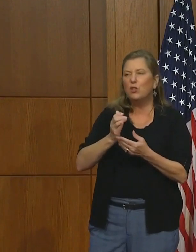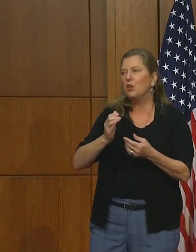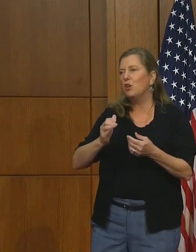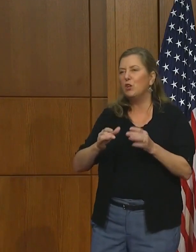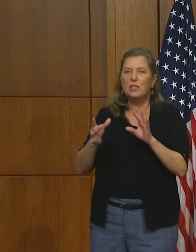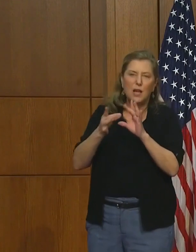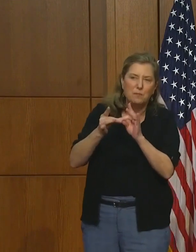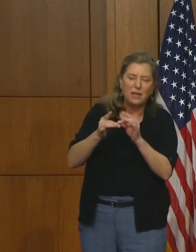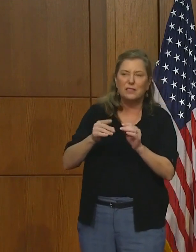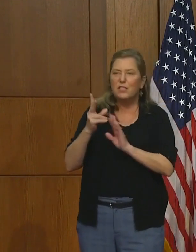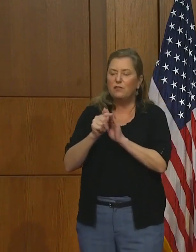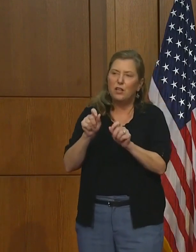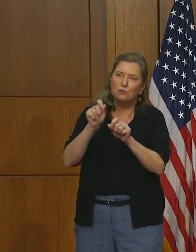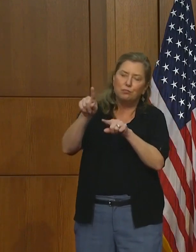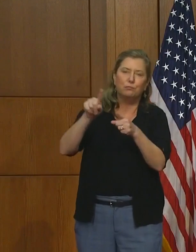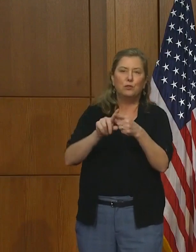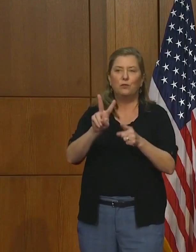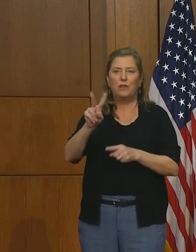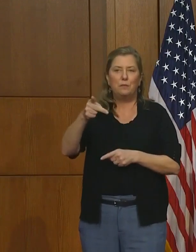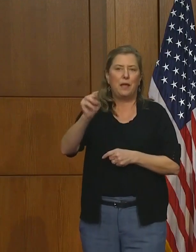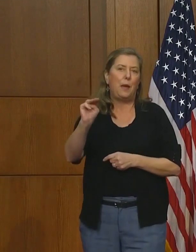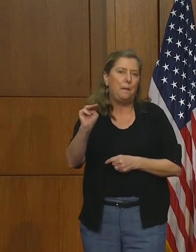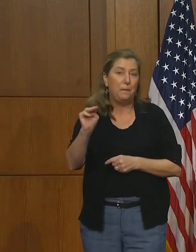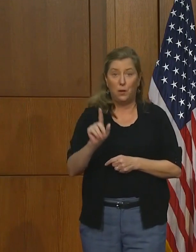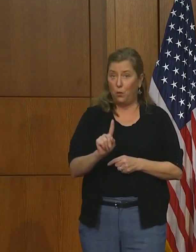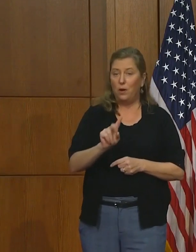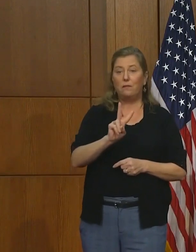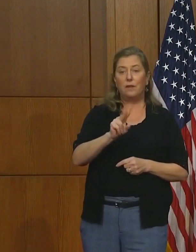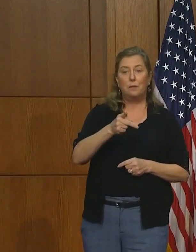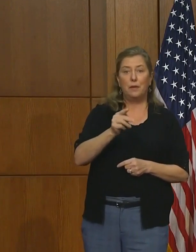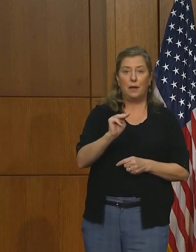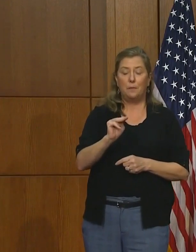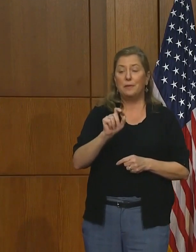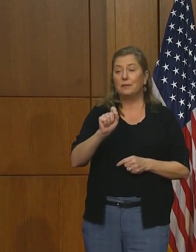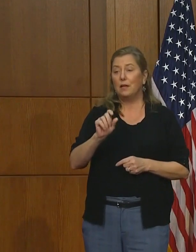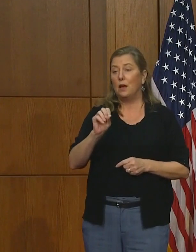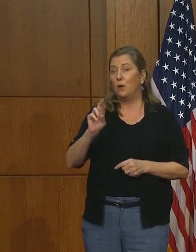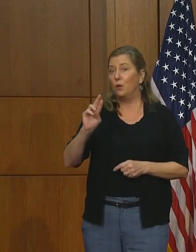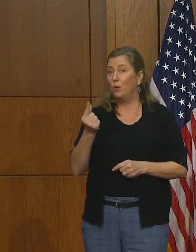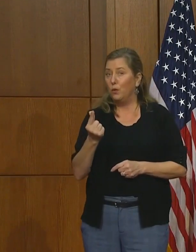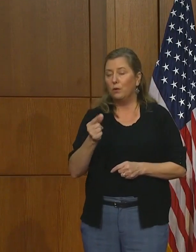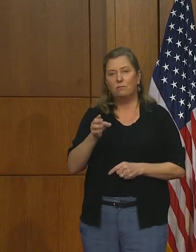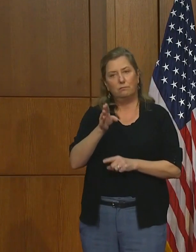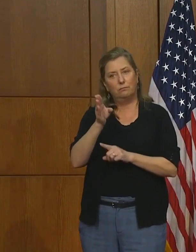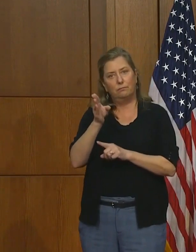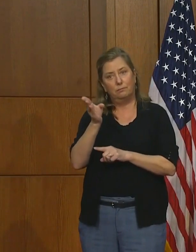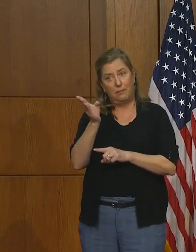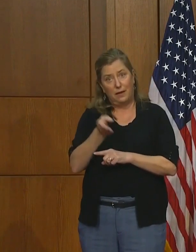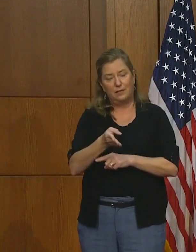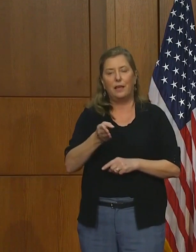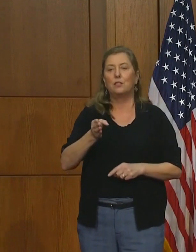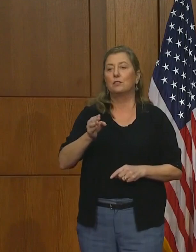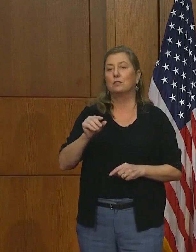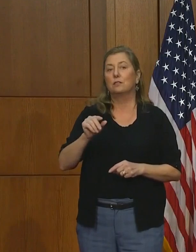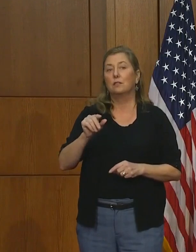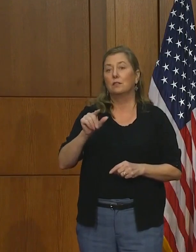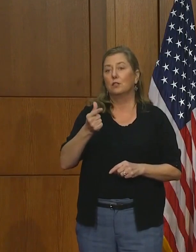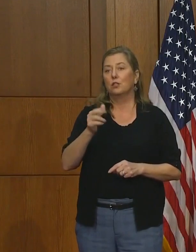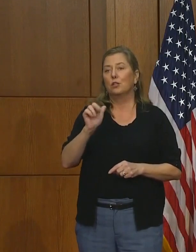TWENTY CAN SEND VPM. MESSAGES